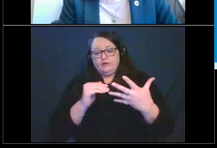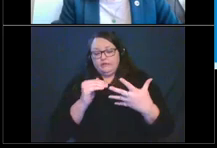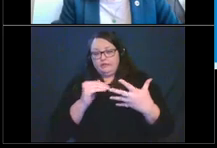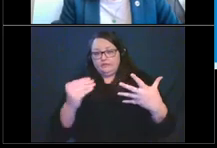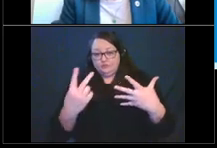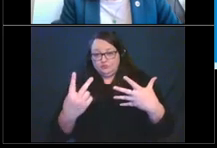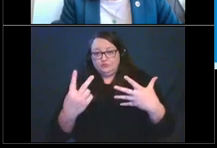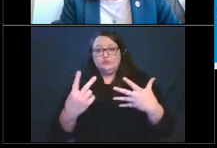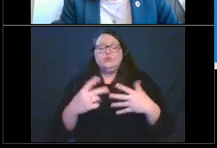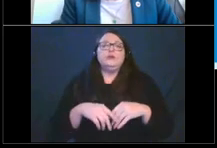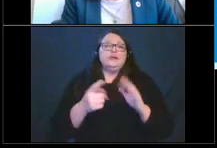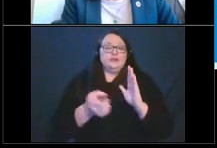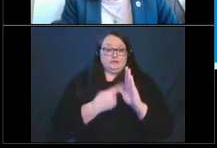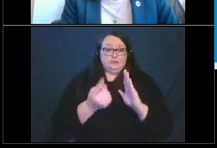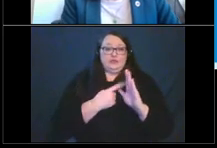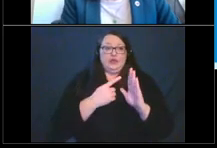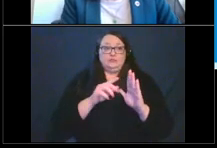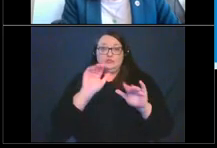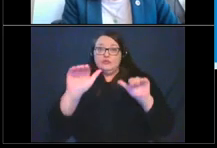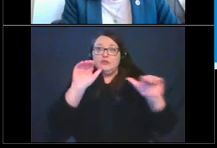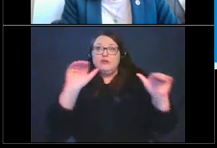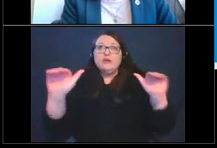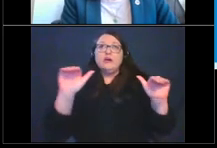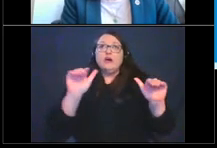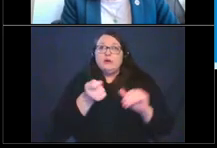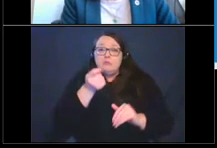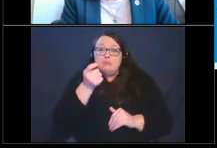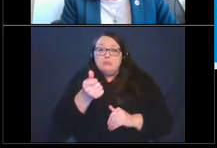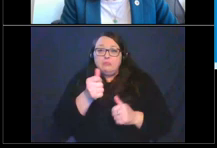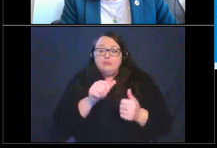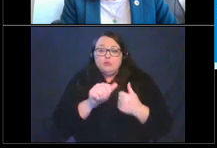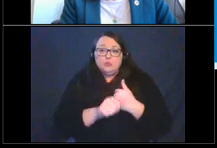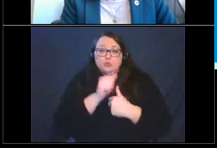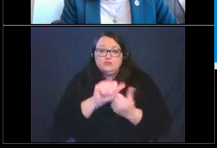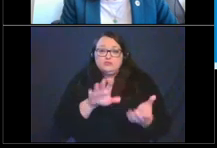to react when they are told that there's a small risk of death which persists for many days per